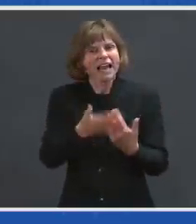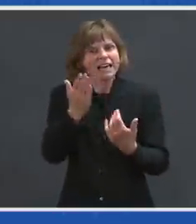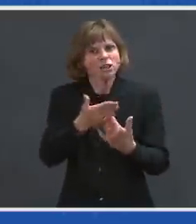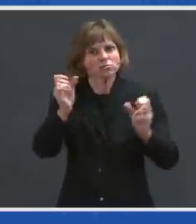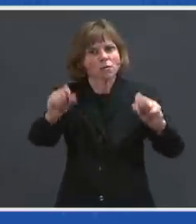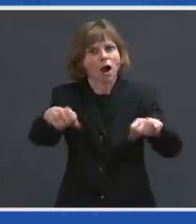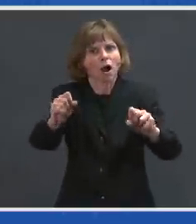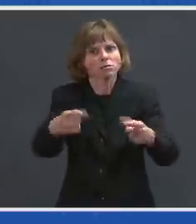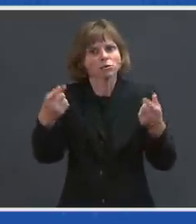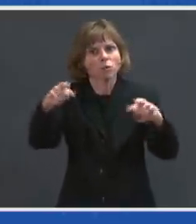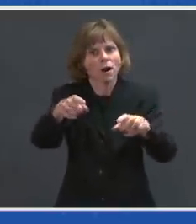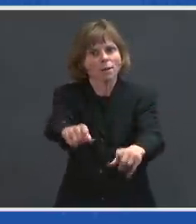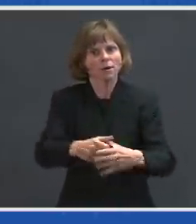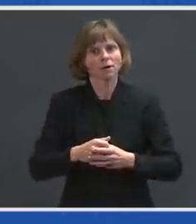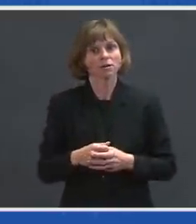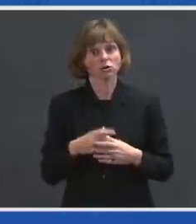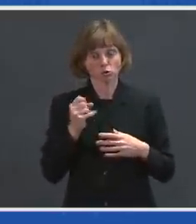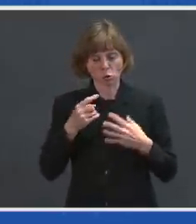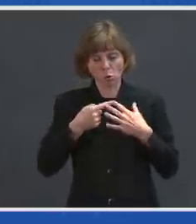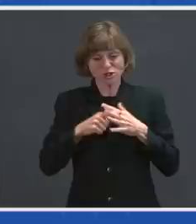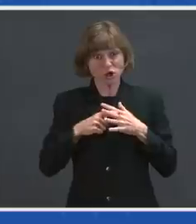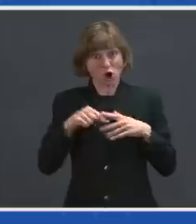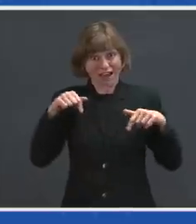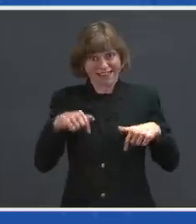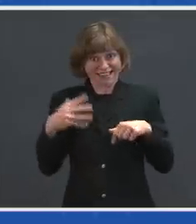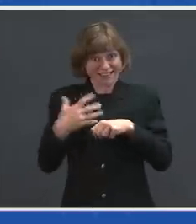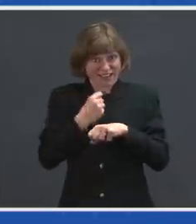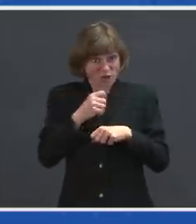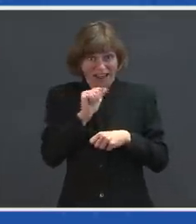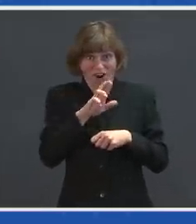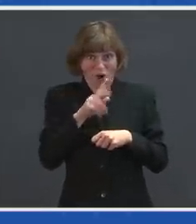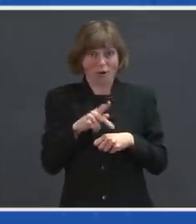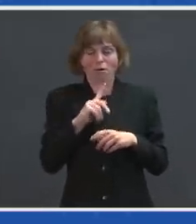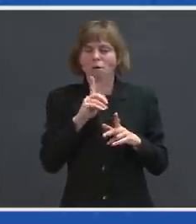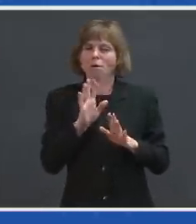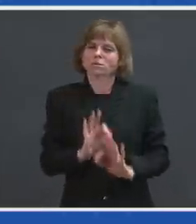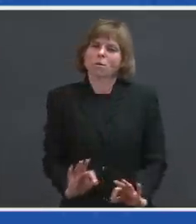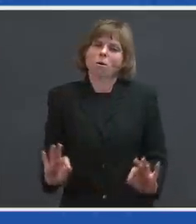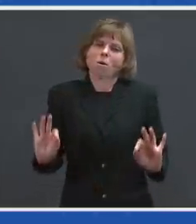That's why starting off this victory is so important, because it's so consequential to their lives.